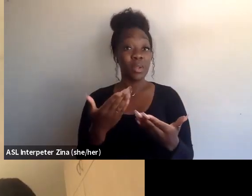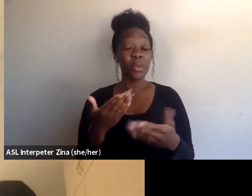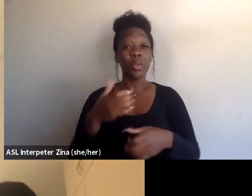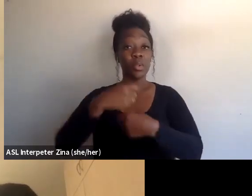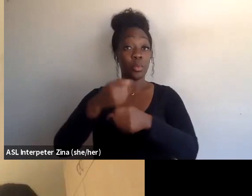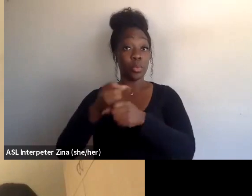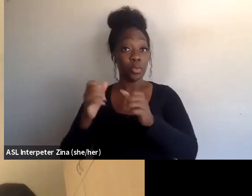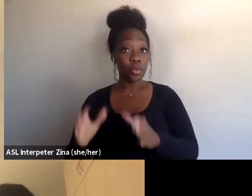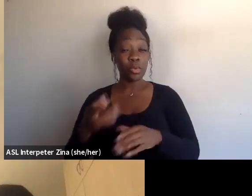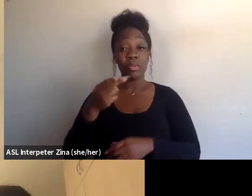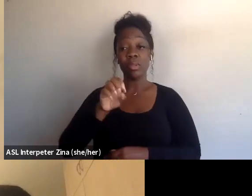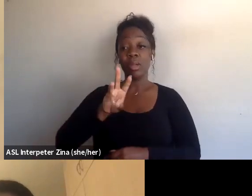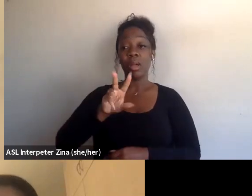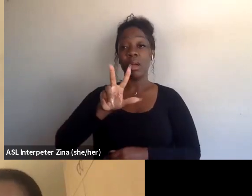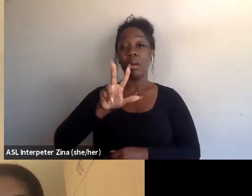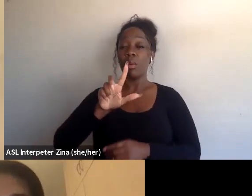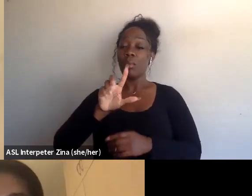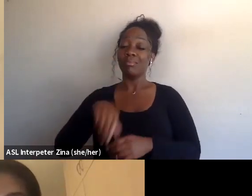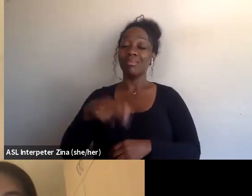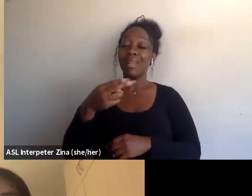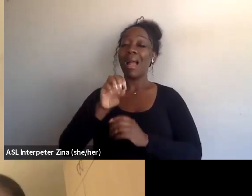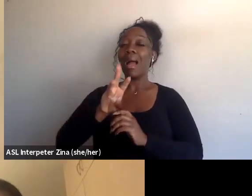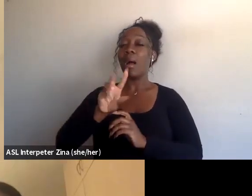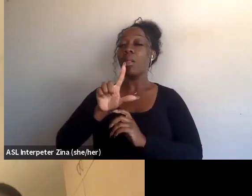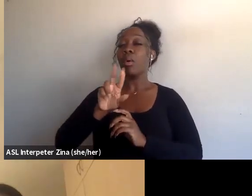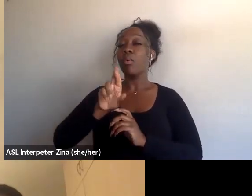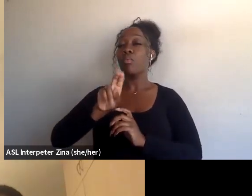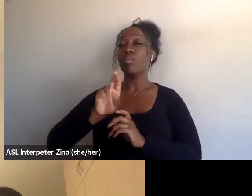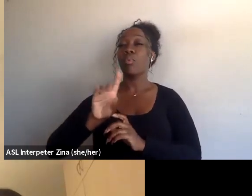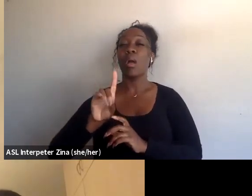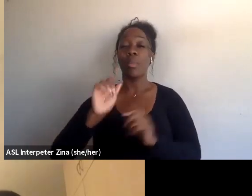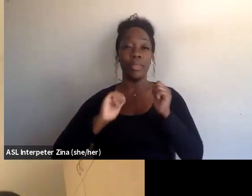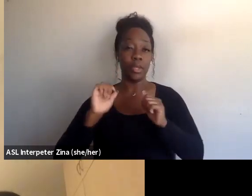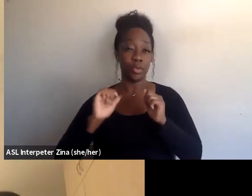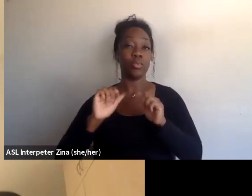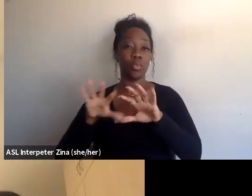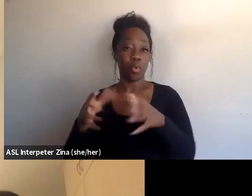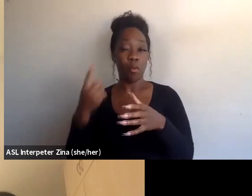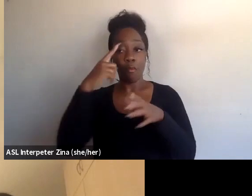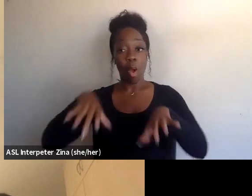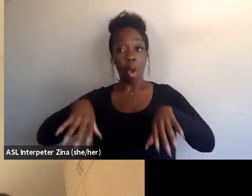The HowlRound Theater Commons for hosting the series and posting us on their website and also thank the Tebere Arts Foundation